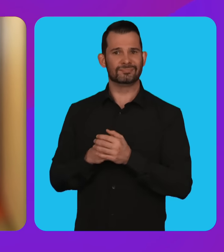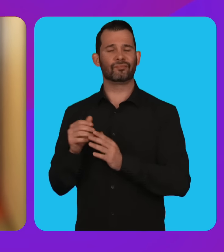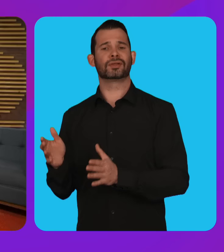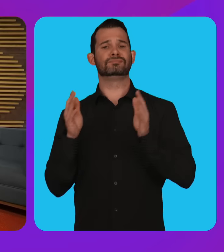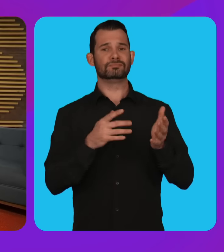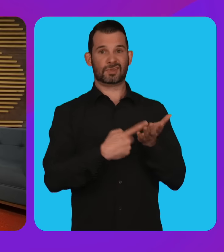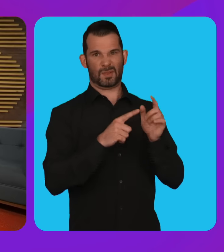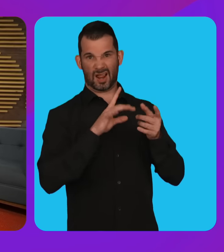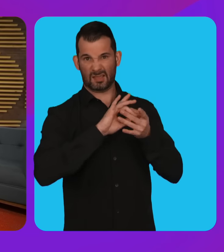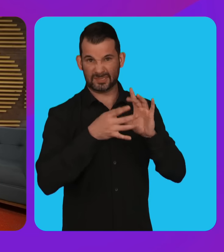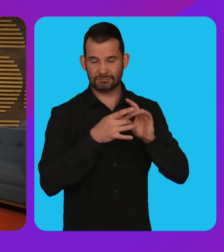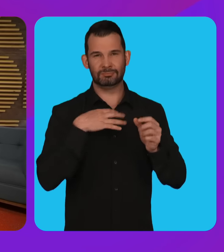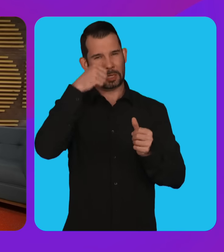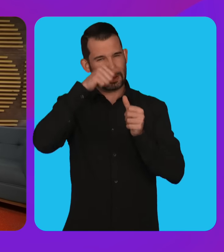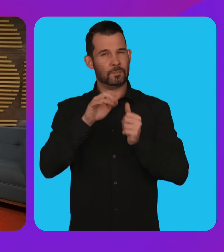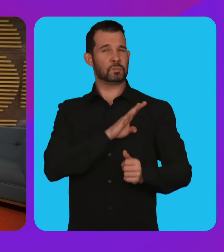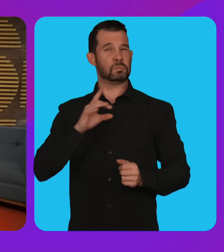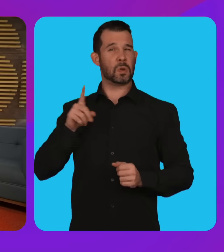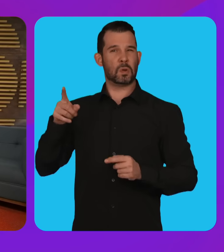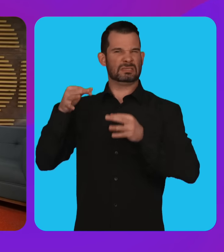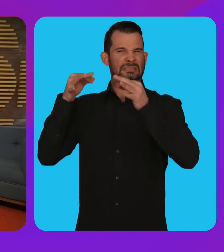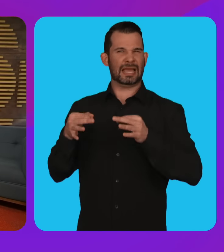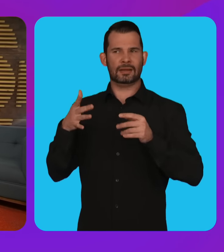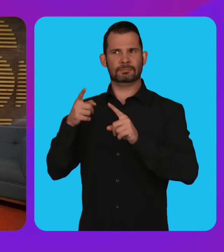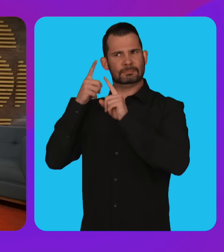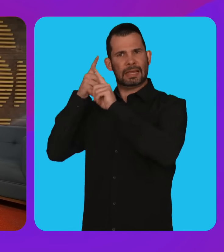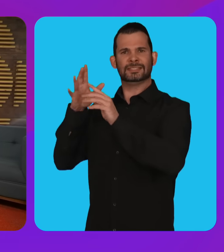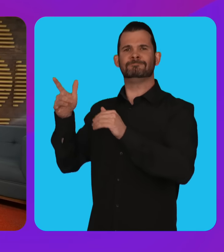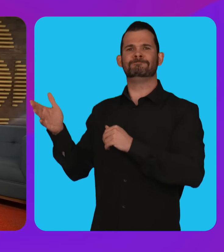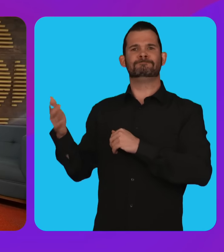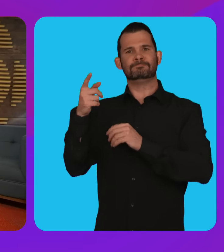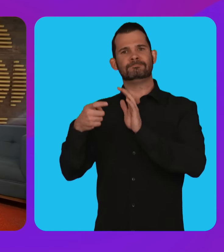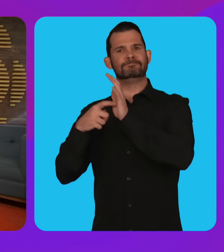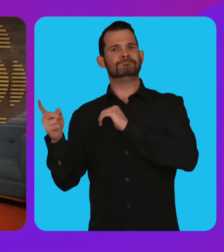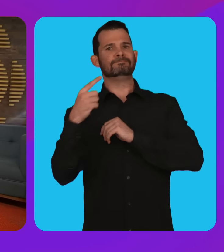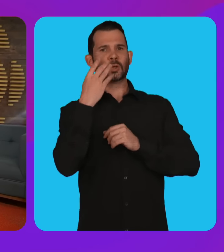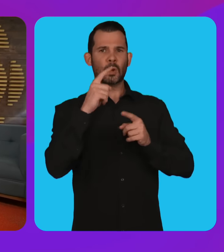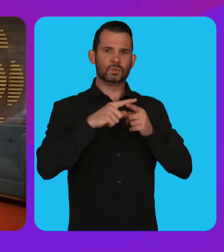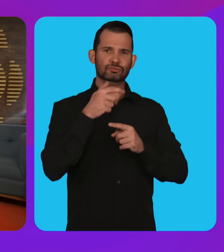I remember the board decided to mandate her to go to Geneva